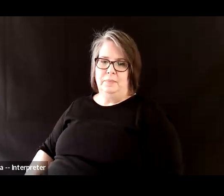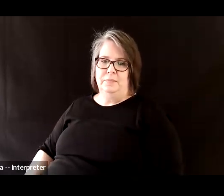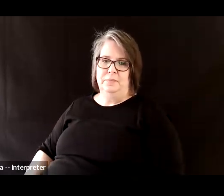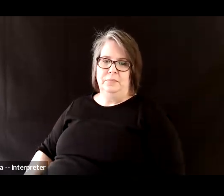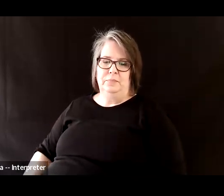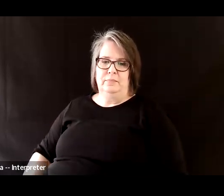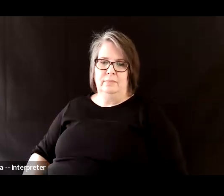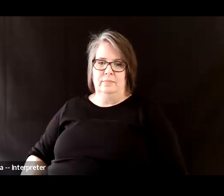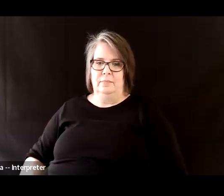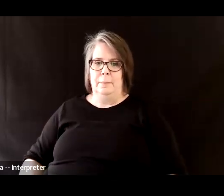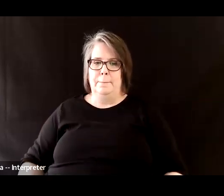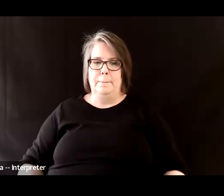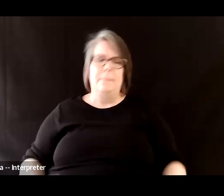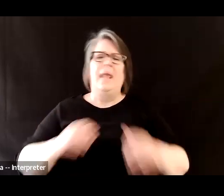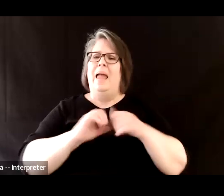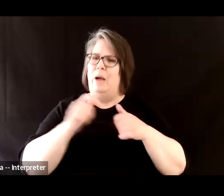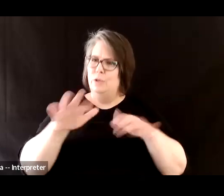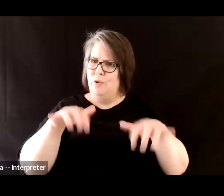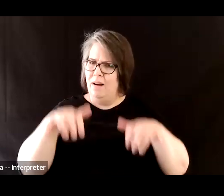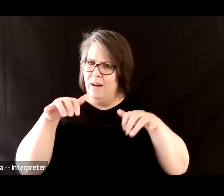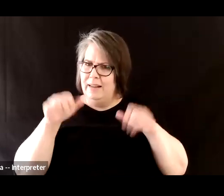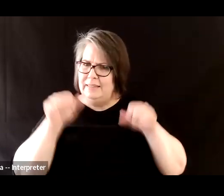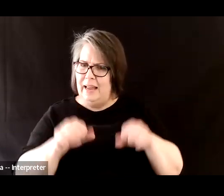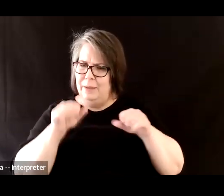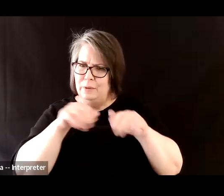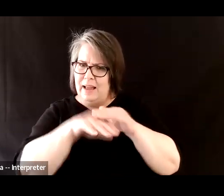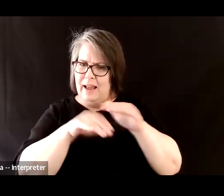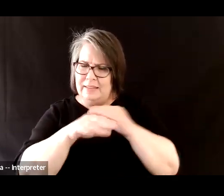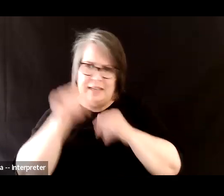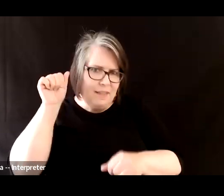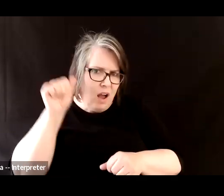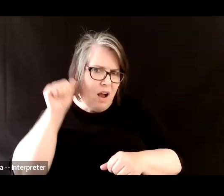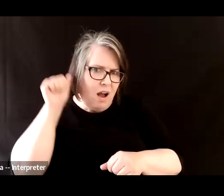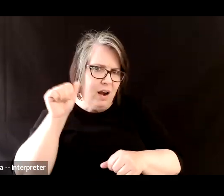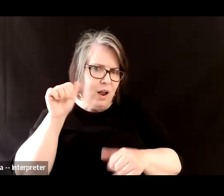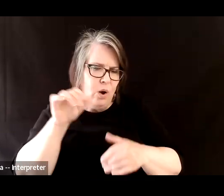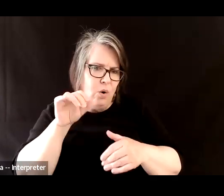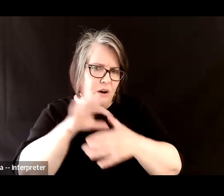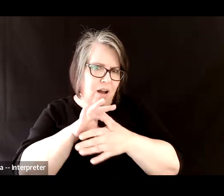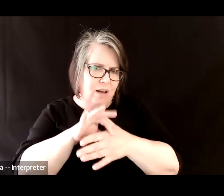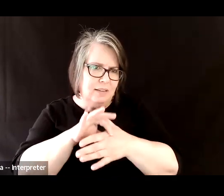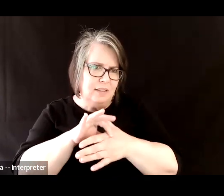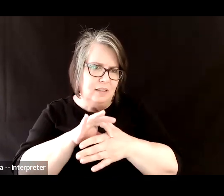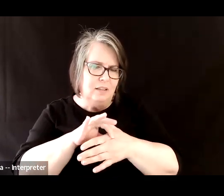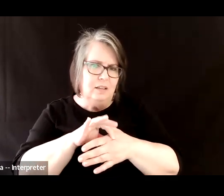How is your audience able to access the audio content that you are providing to them in your presentations or in your